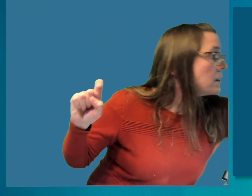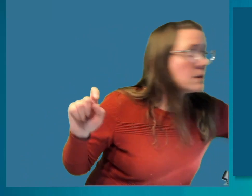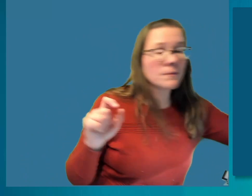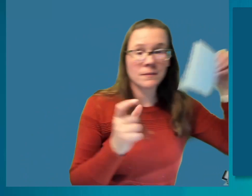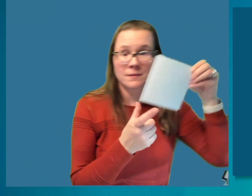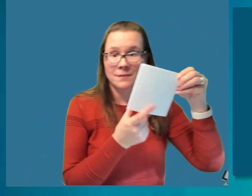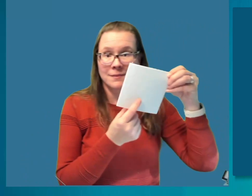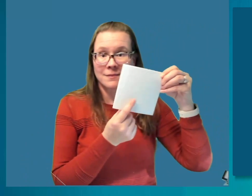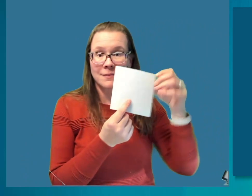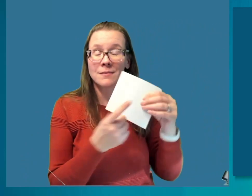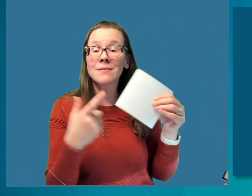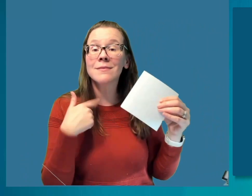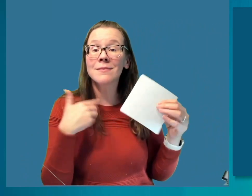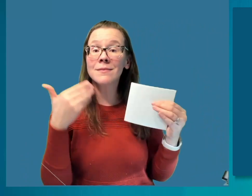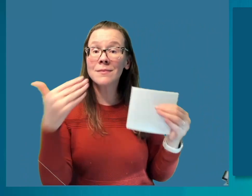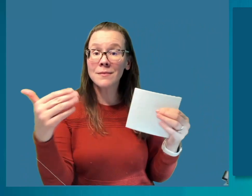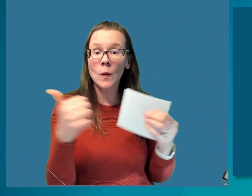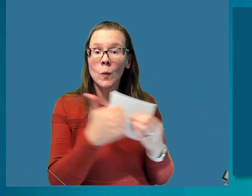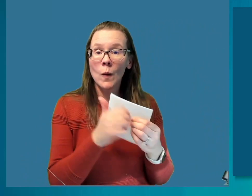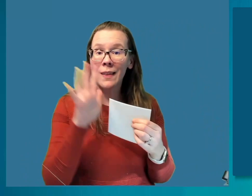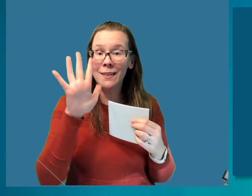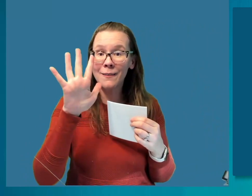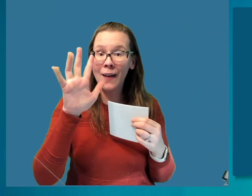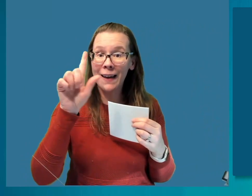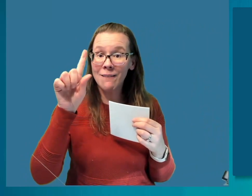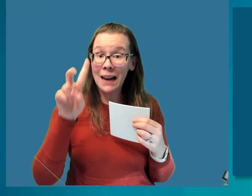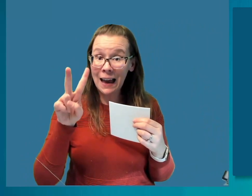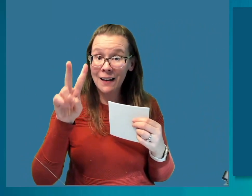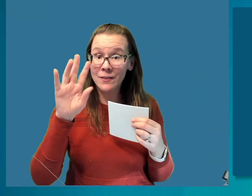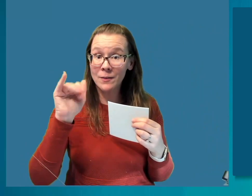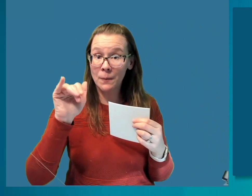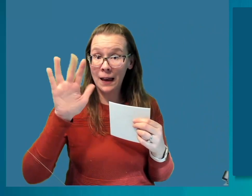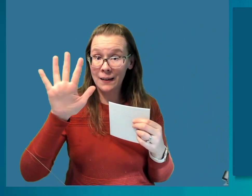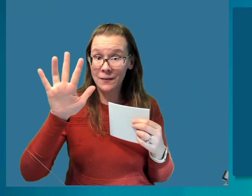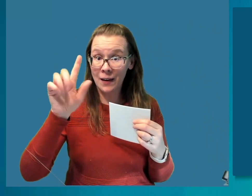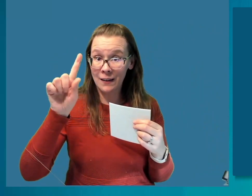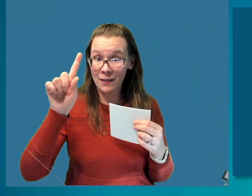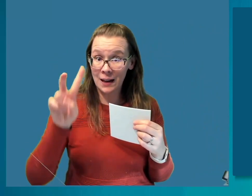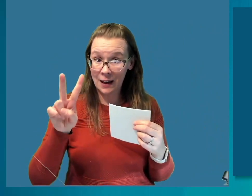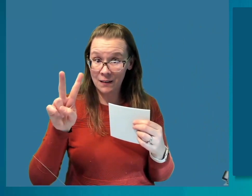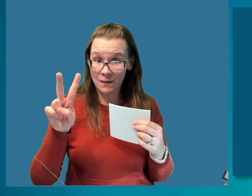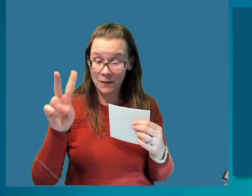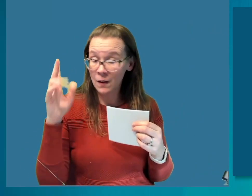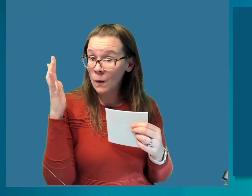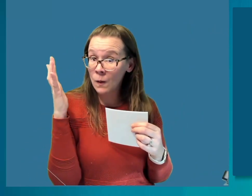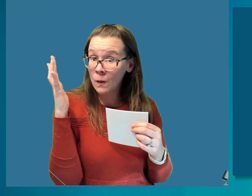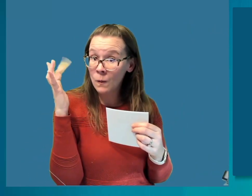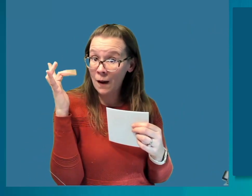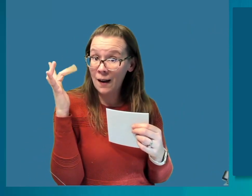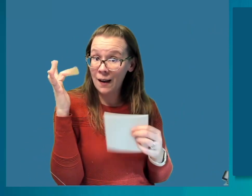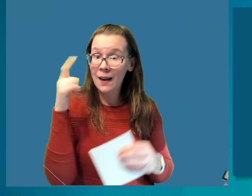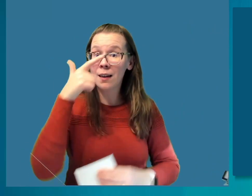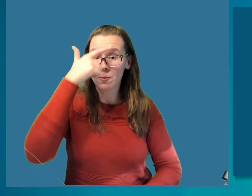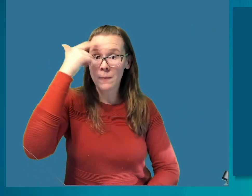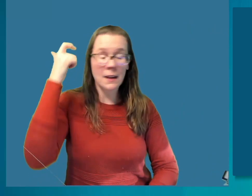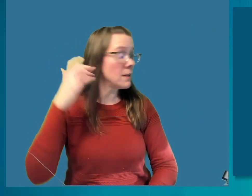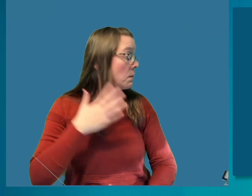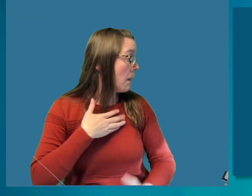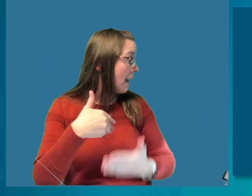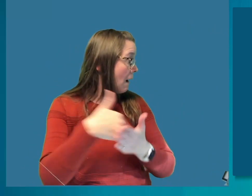just wanted to add just a few tips for that. Um, I cut my Peltex at 5 1/2 by 5 1/2 inches,